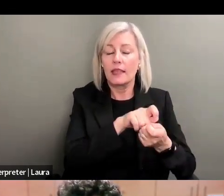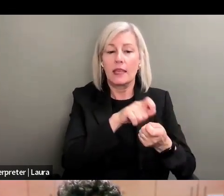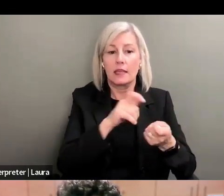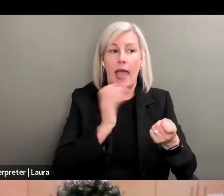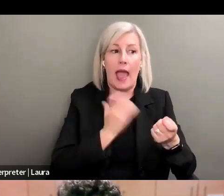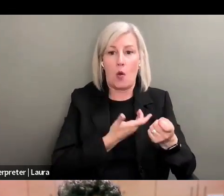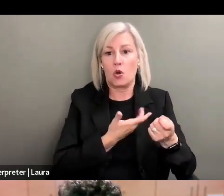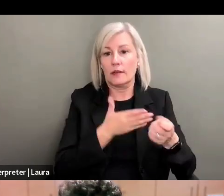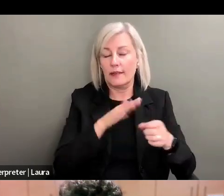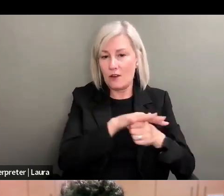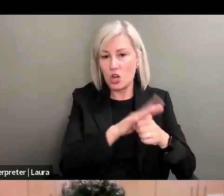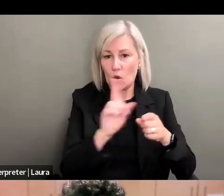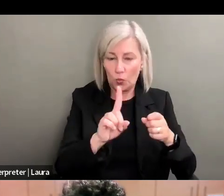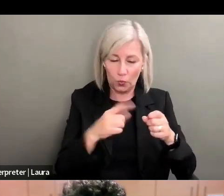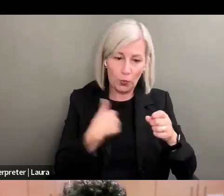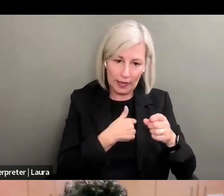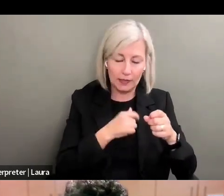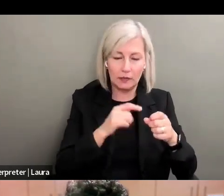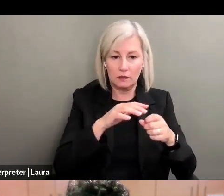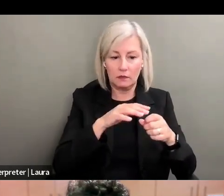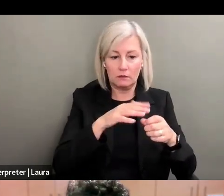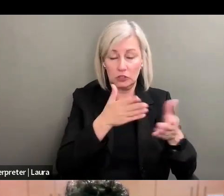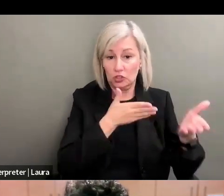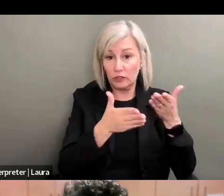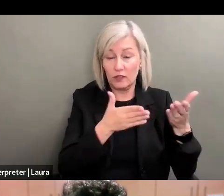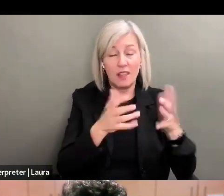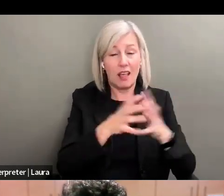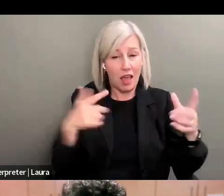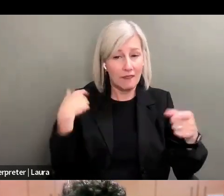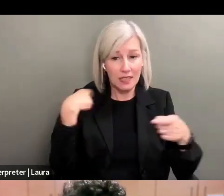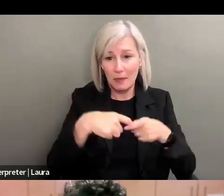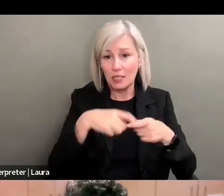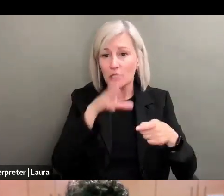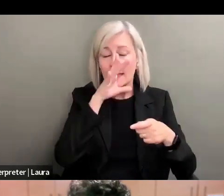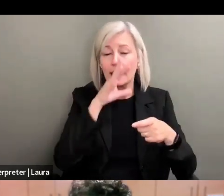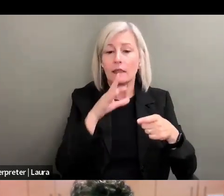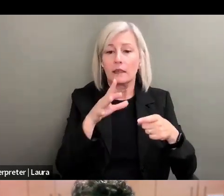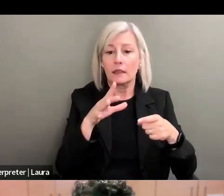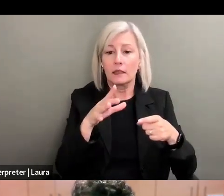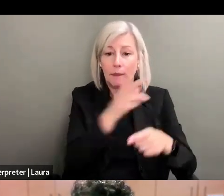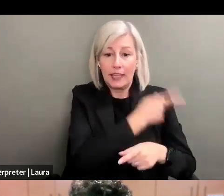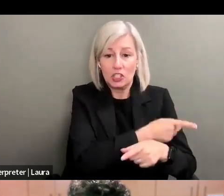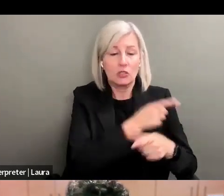there's a lot of Spanish speaking patients. So there's lots of these questionnaires and